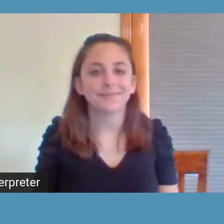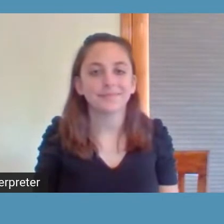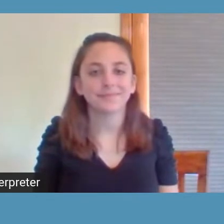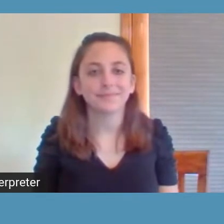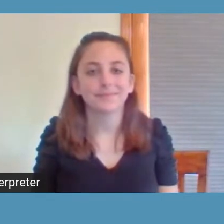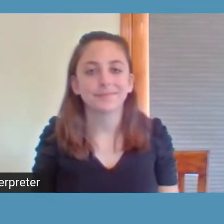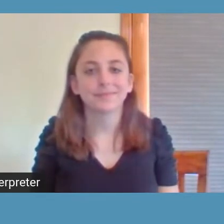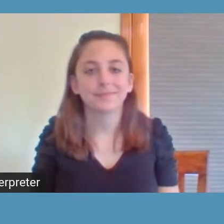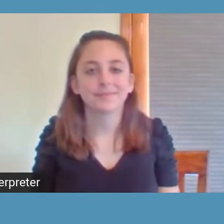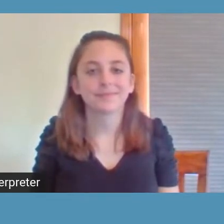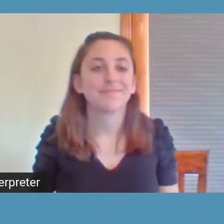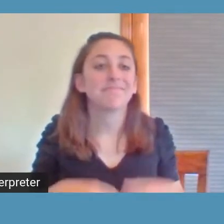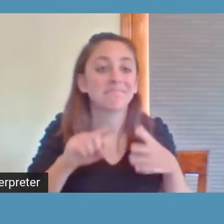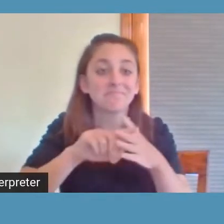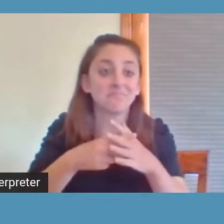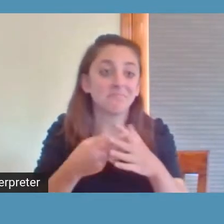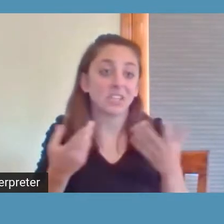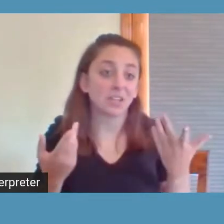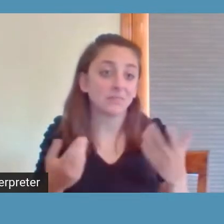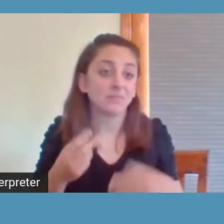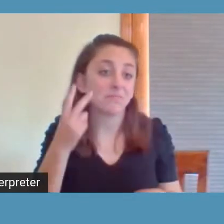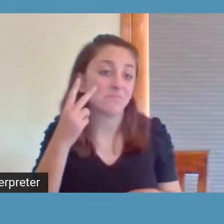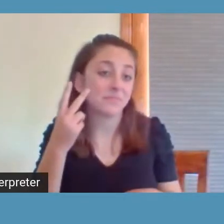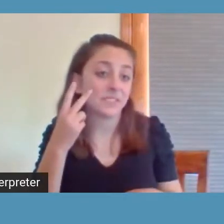we could start there and see if there are any questions i know there's and people may have